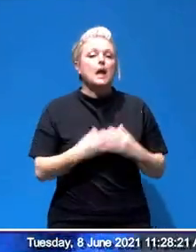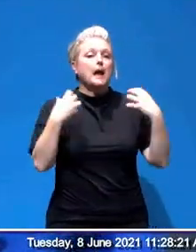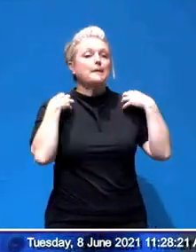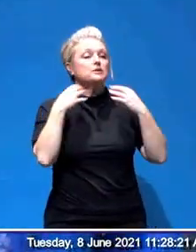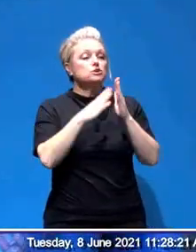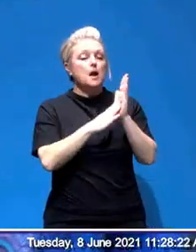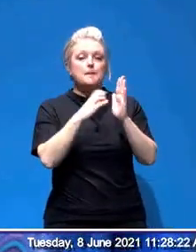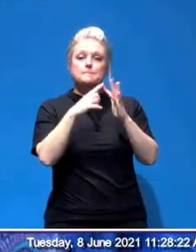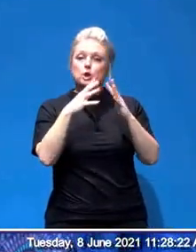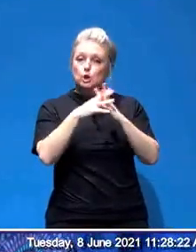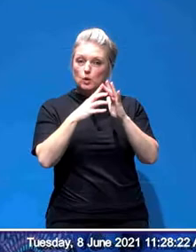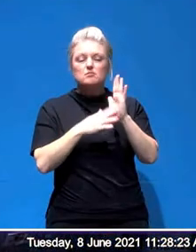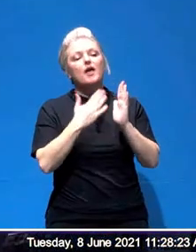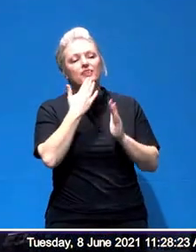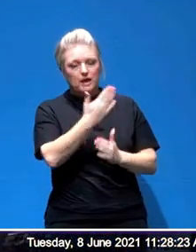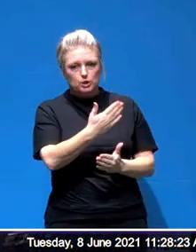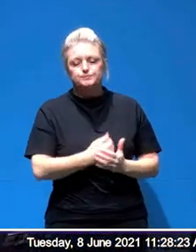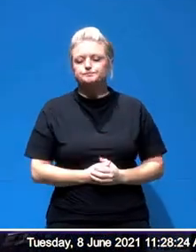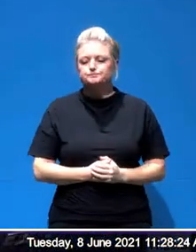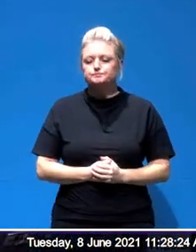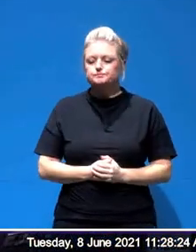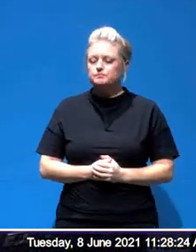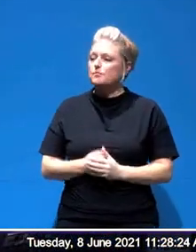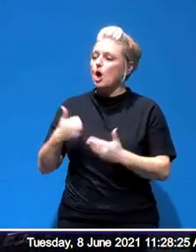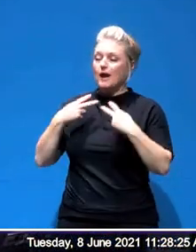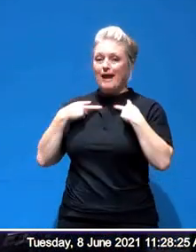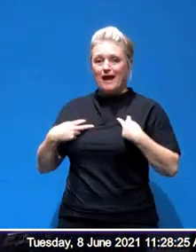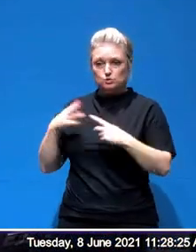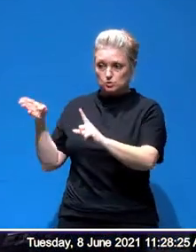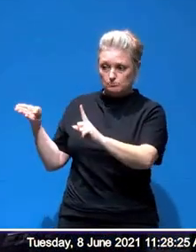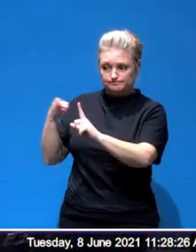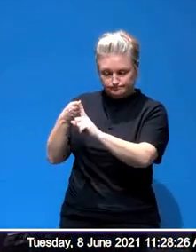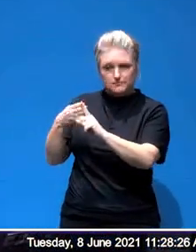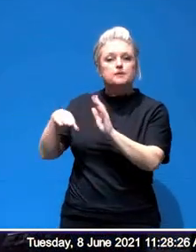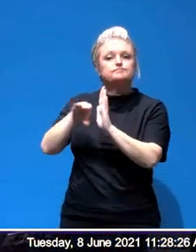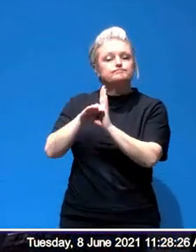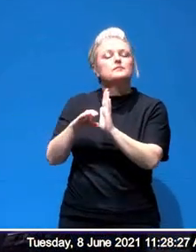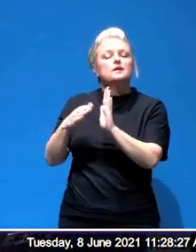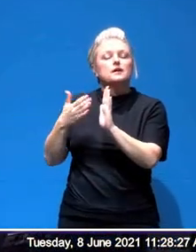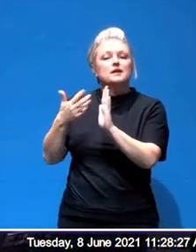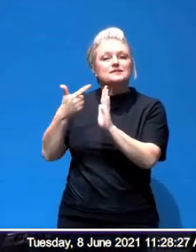After we made the decision for Daniel to move home, Graham went to the house on